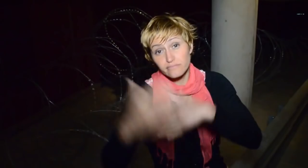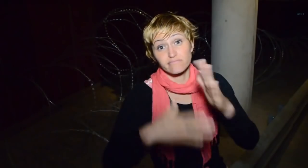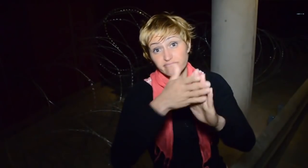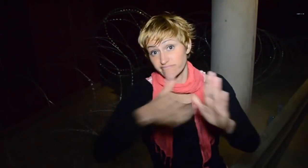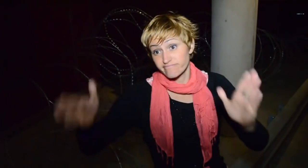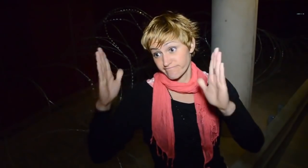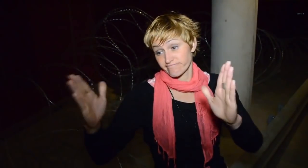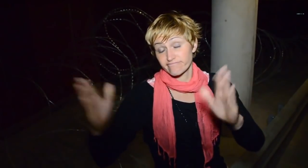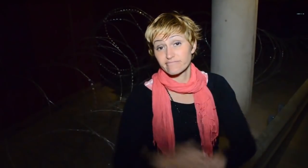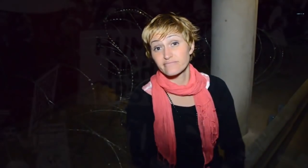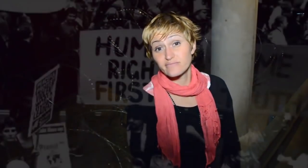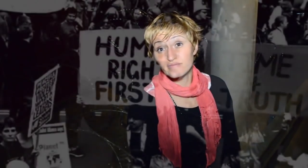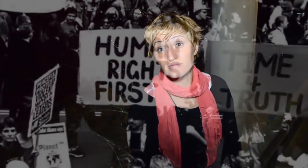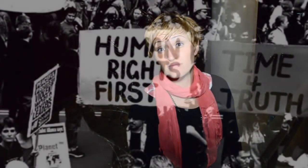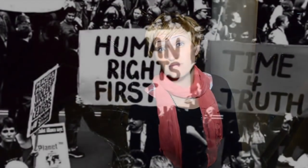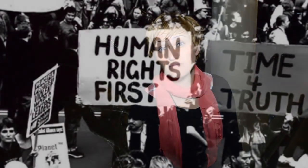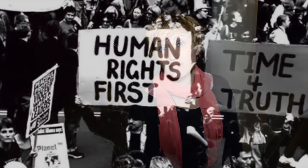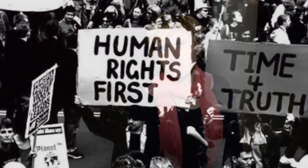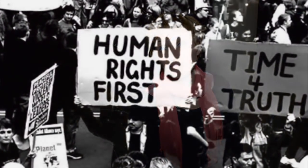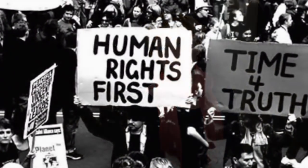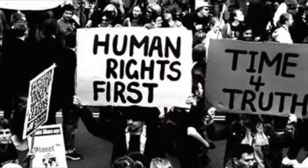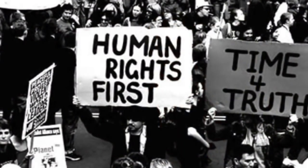for the vision of apartheid freedom during this period of time.